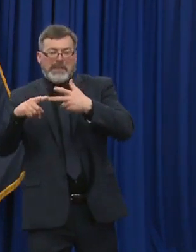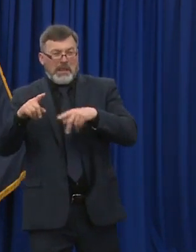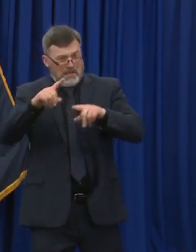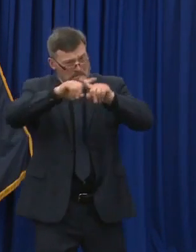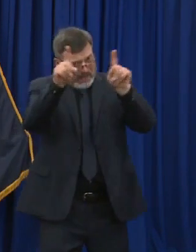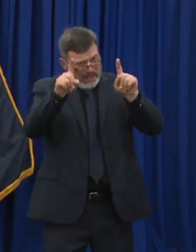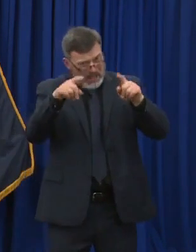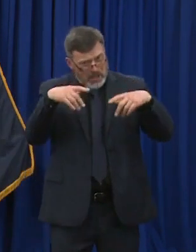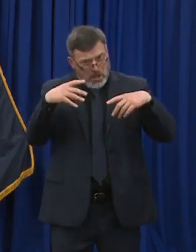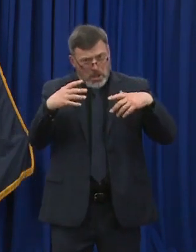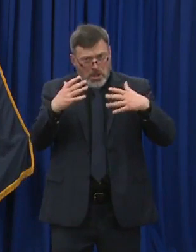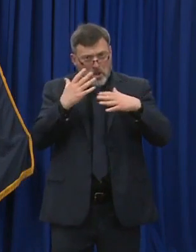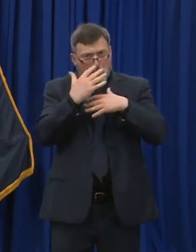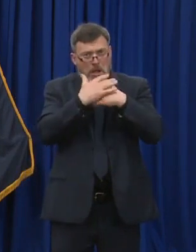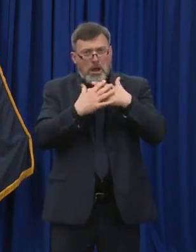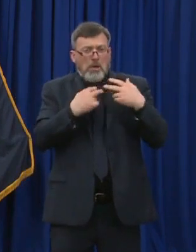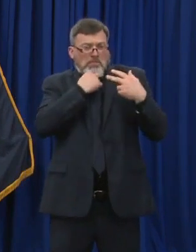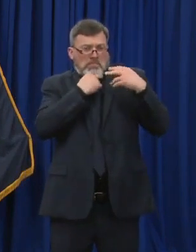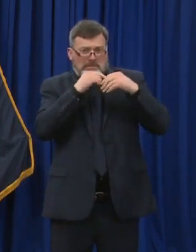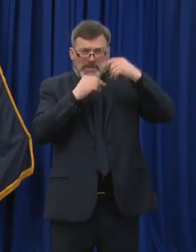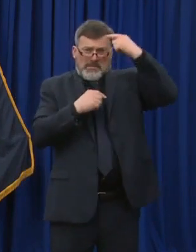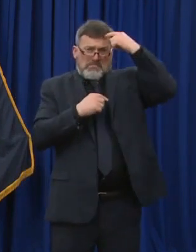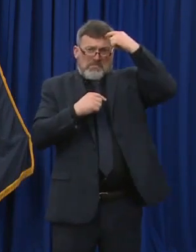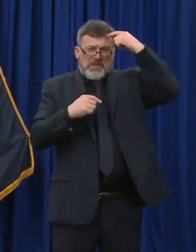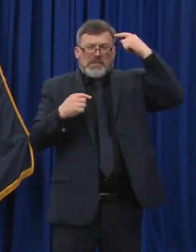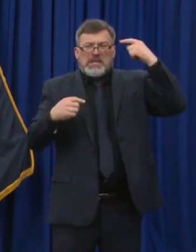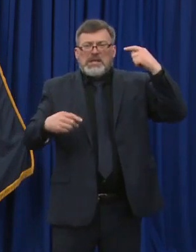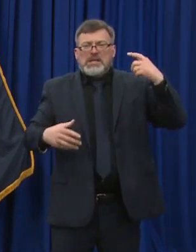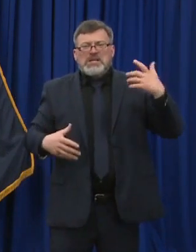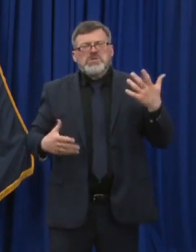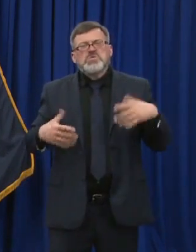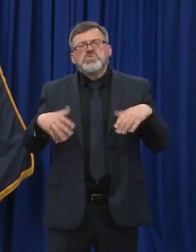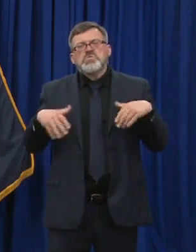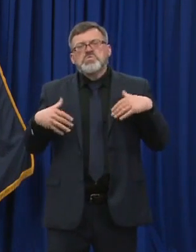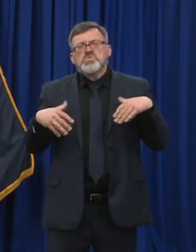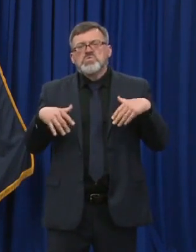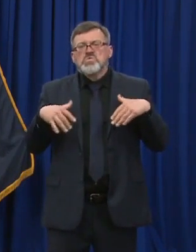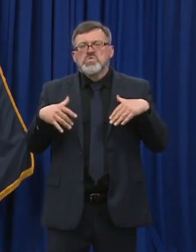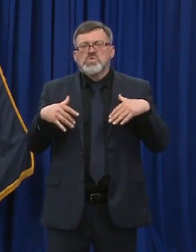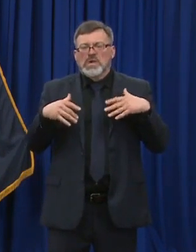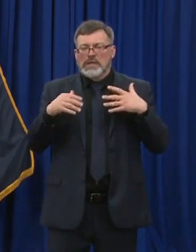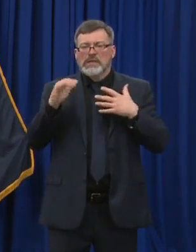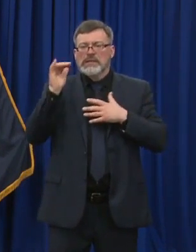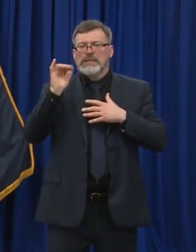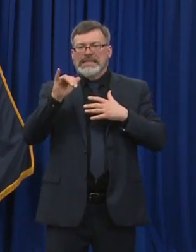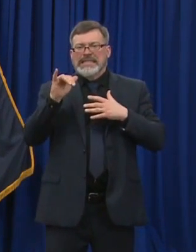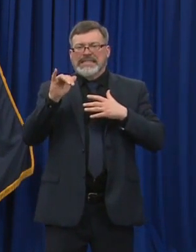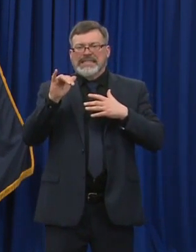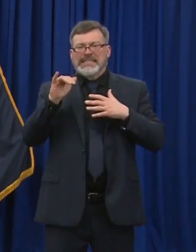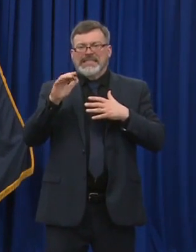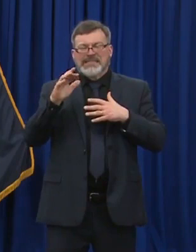TO STOP AN ENTIRE VACCINE, THE MOST POPULAR VACCINE FOR THE